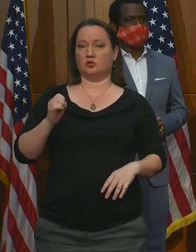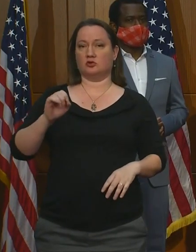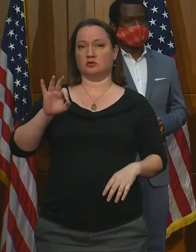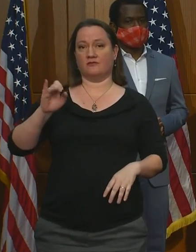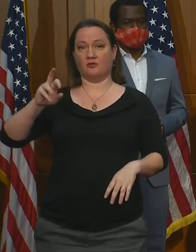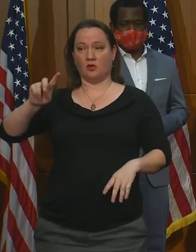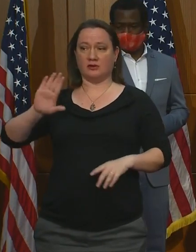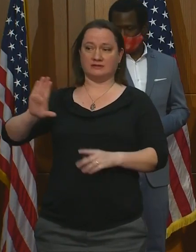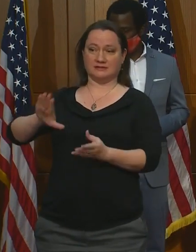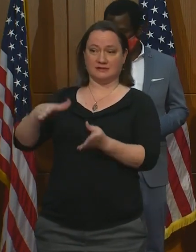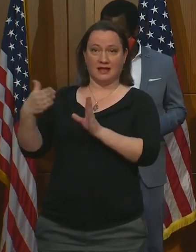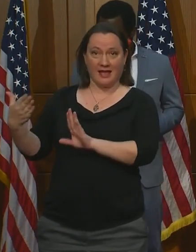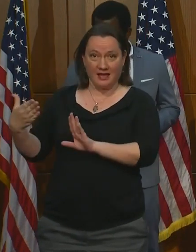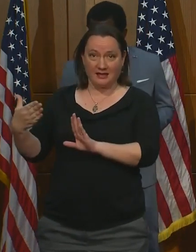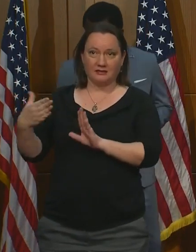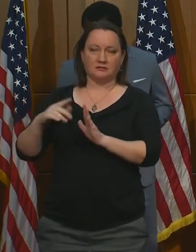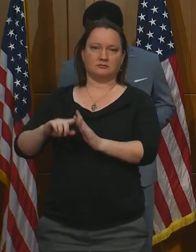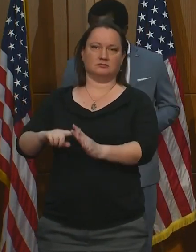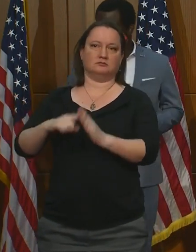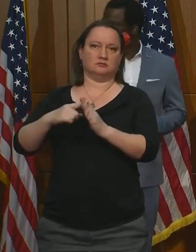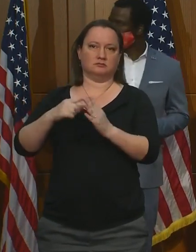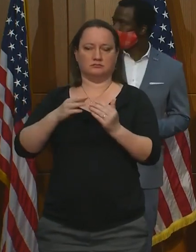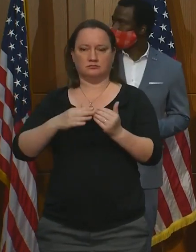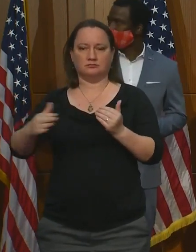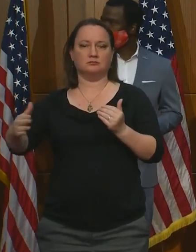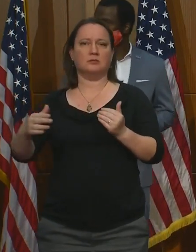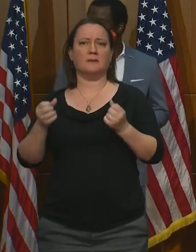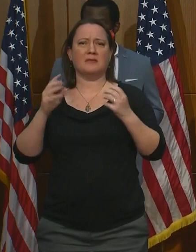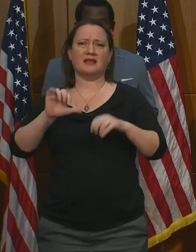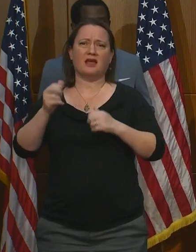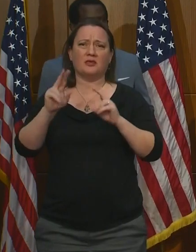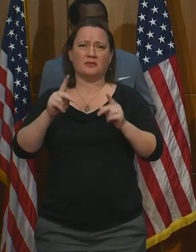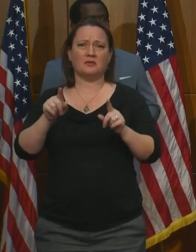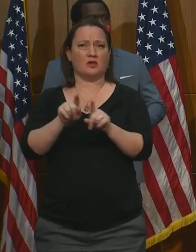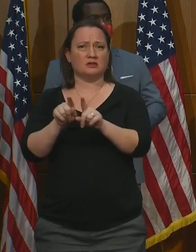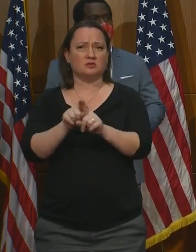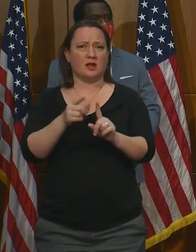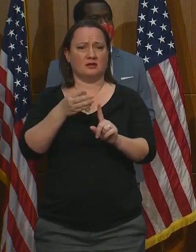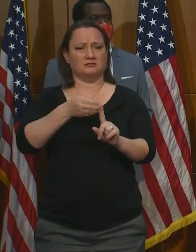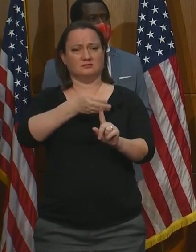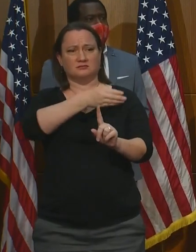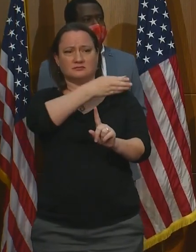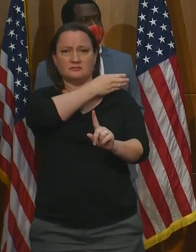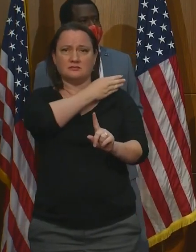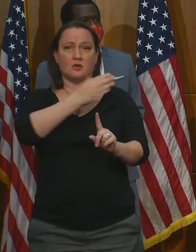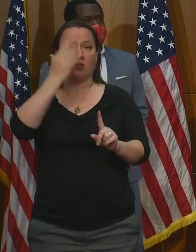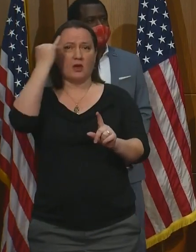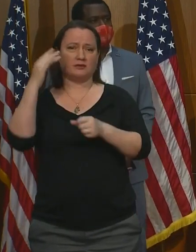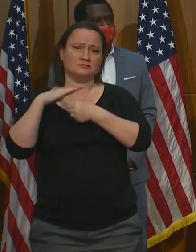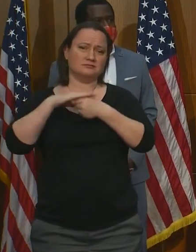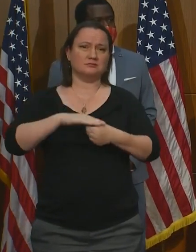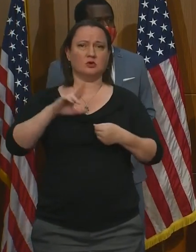BECAUSE OF THE DEATH OF GEORGE FLOYD. BECAUSE OF THE DEATH OF